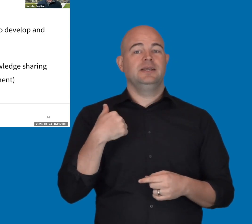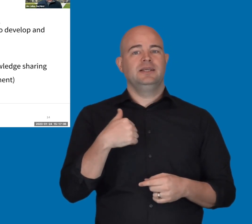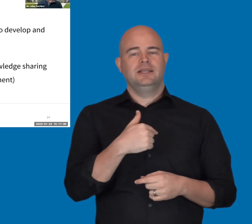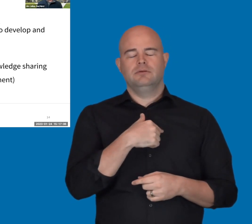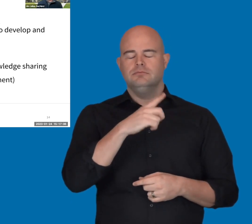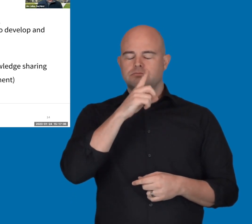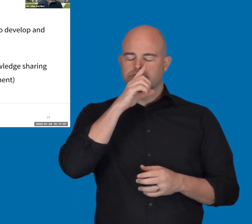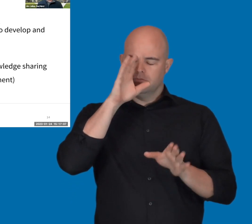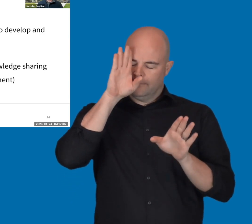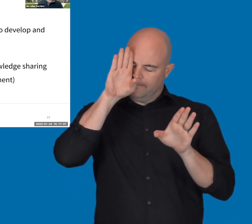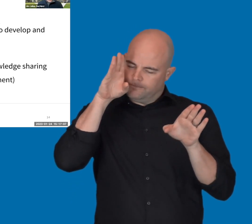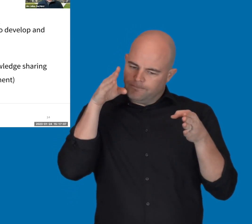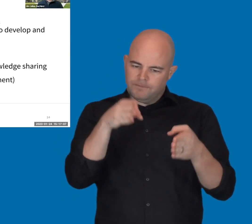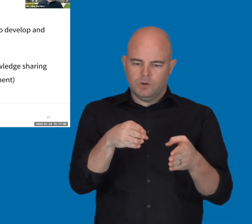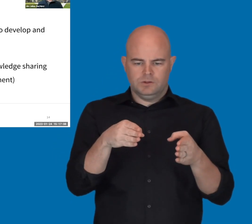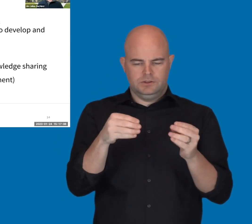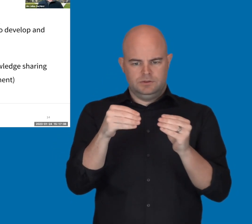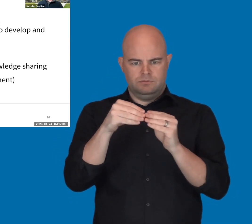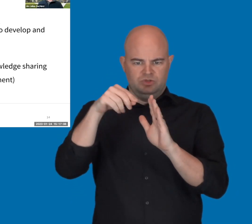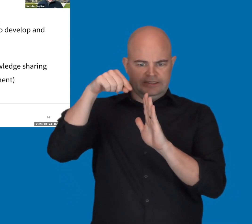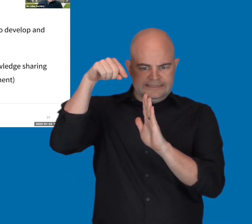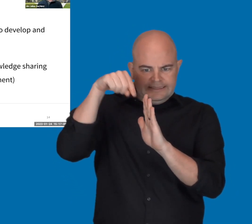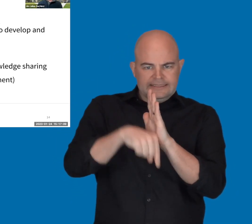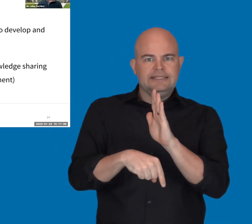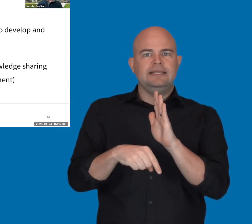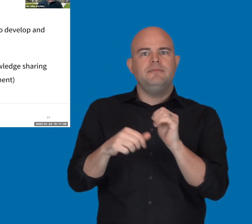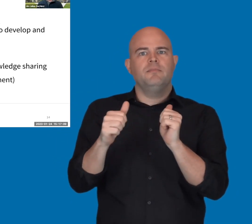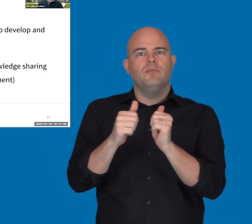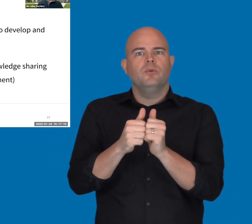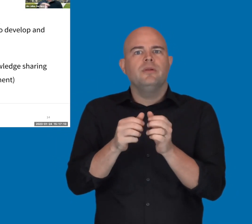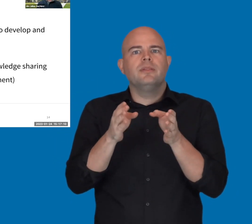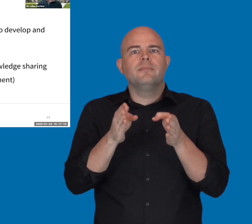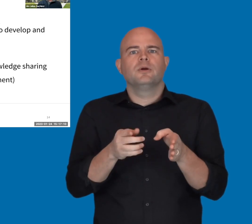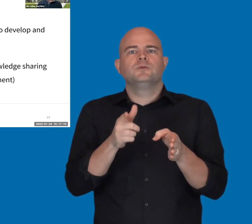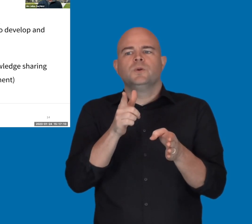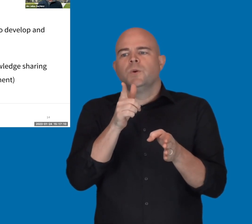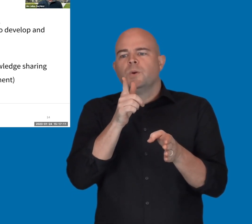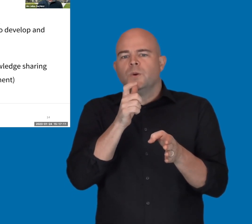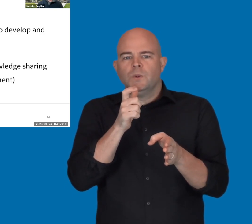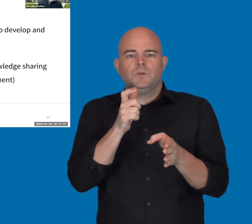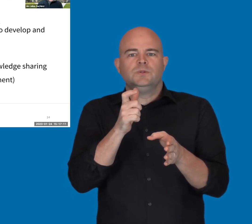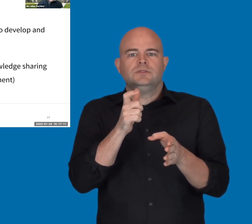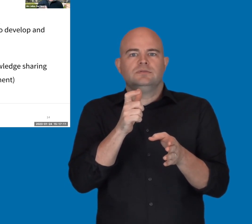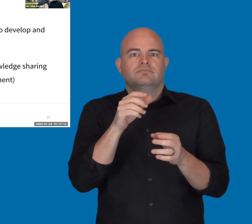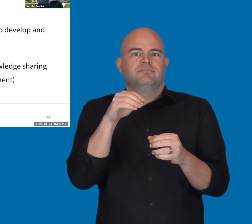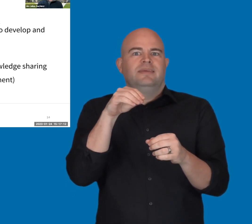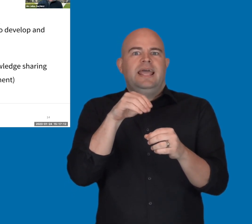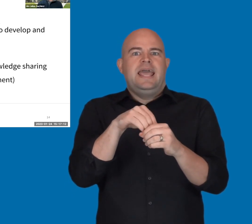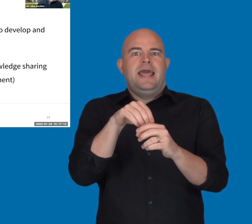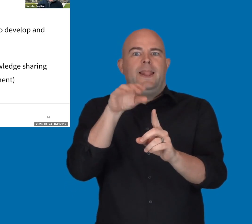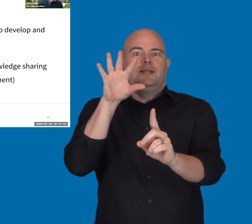So, kind of putting some of these pieces together